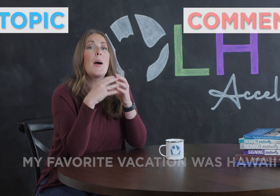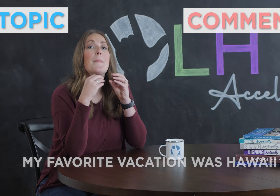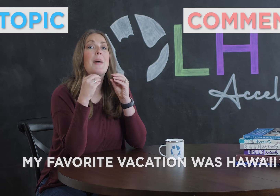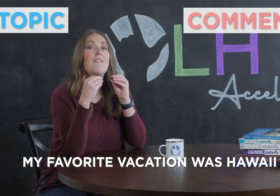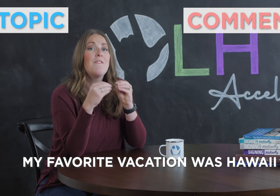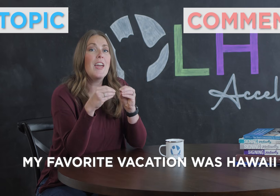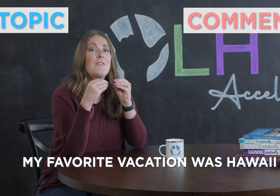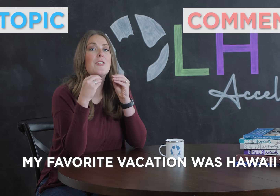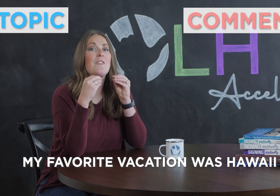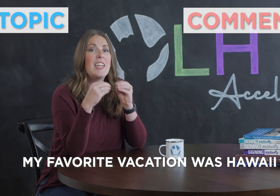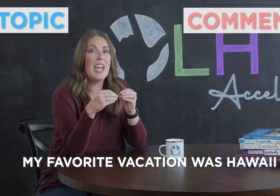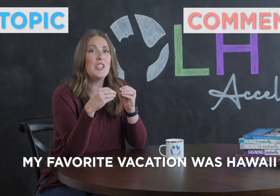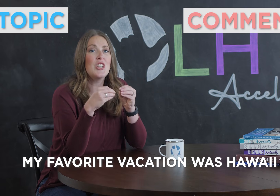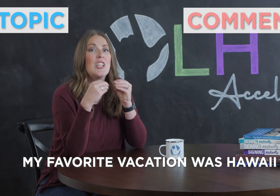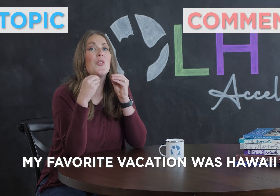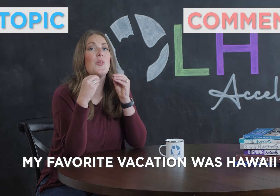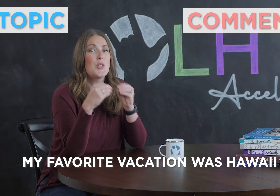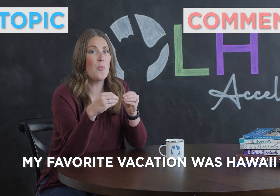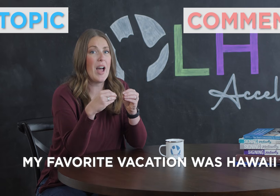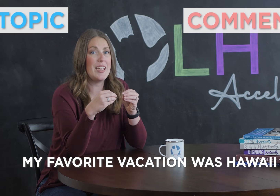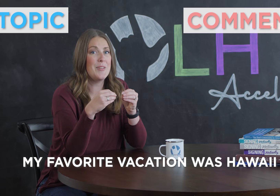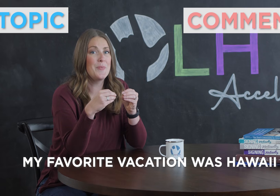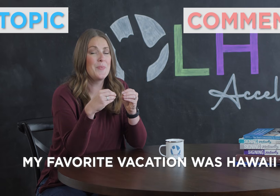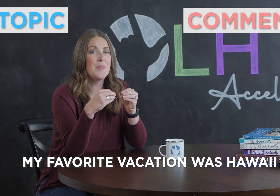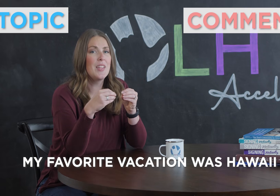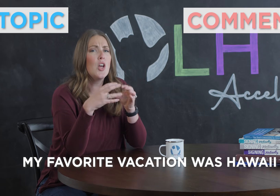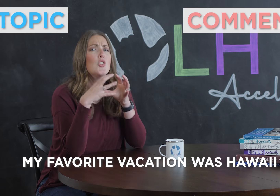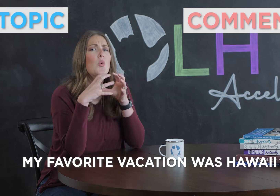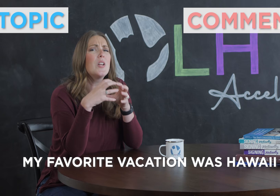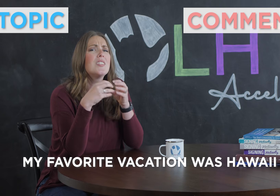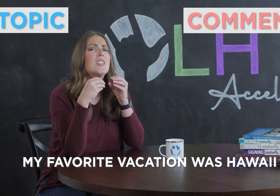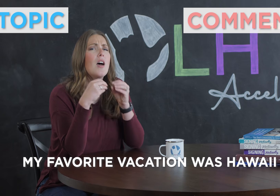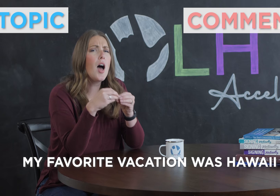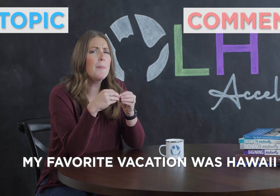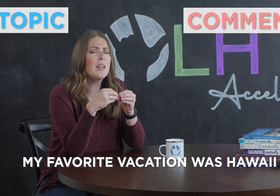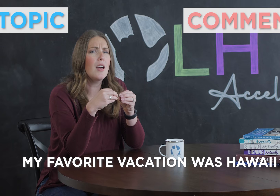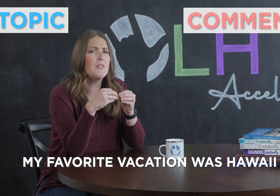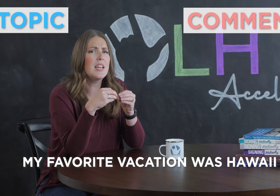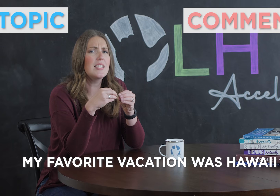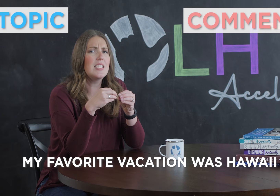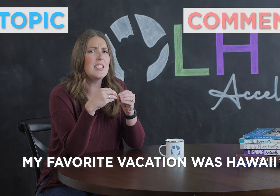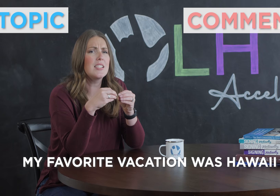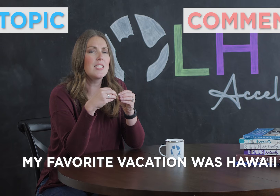My favorite vacation was Hawaii. So, what is the topic of that sentence?